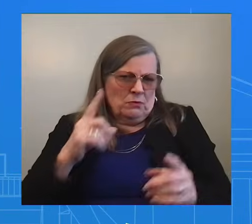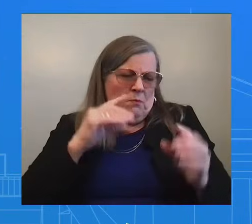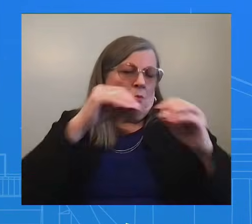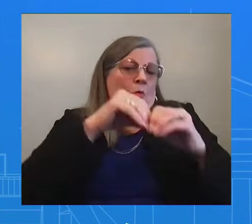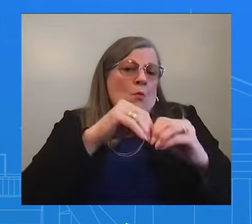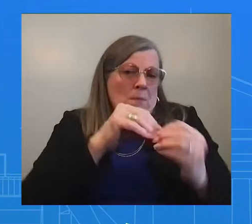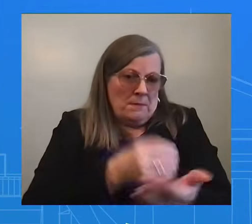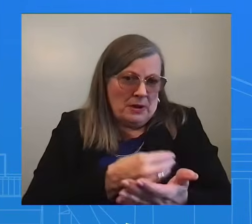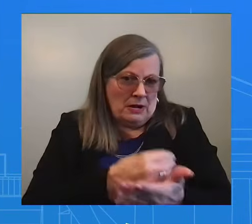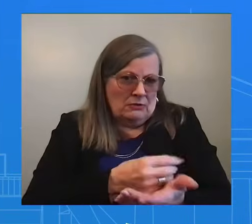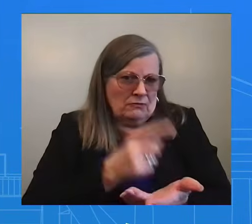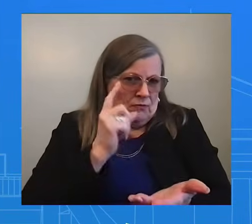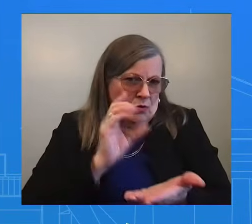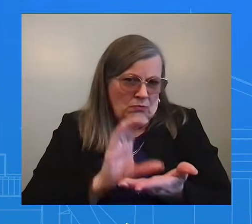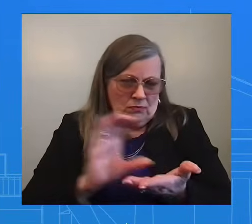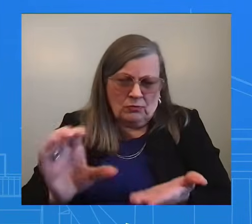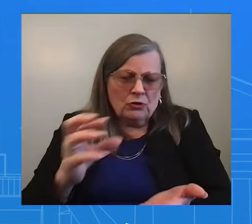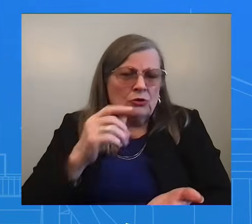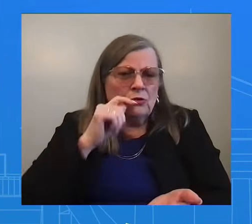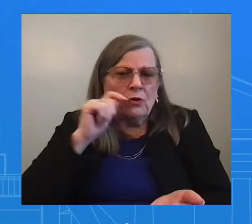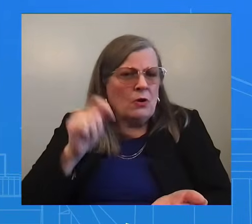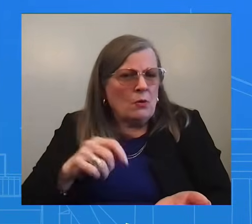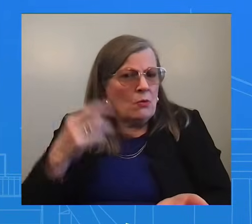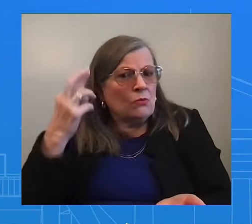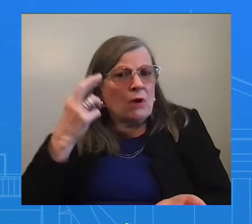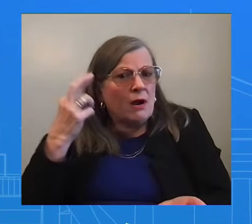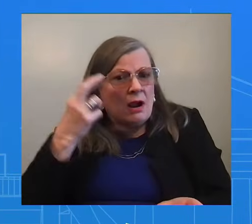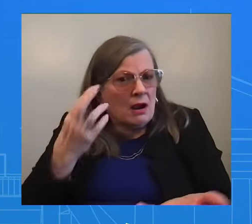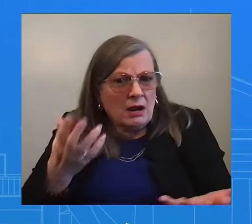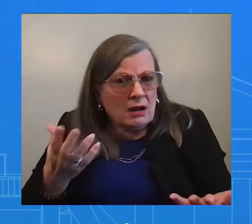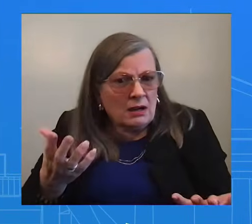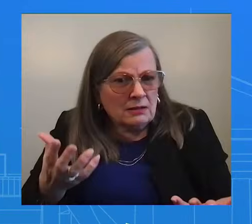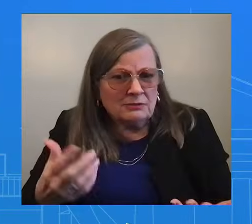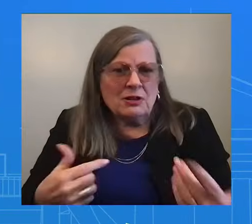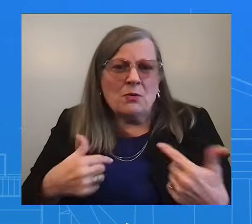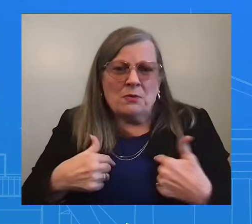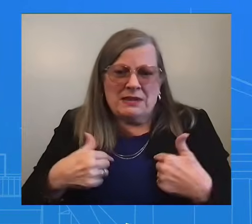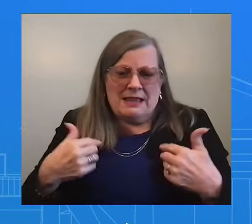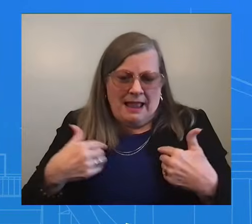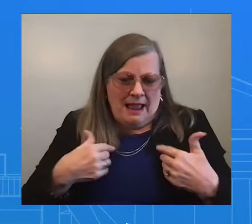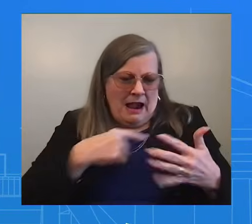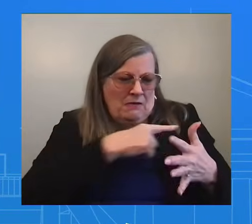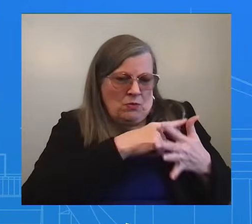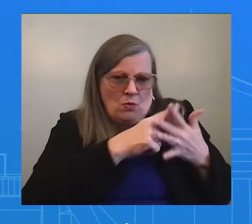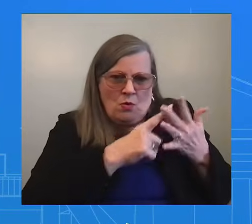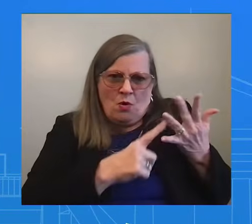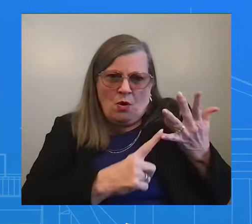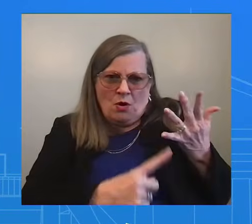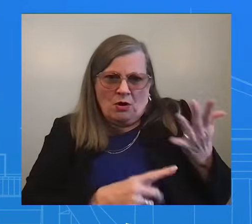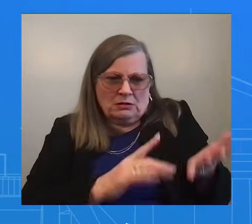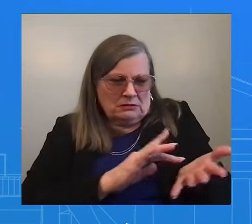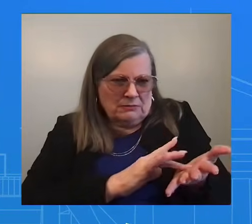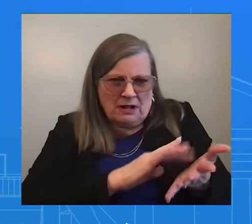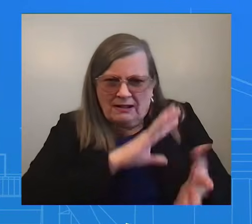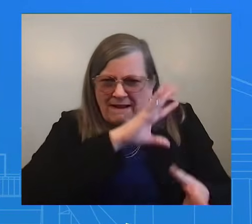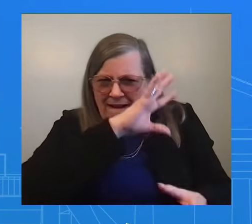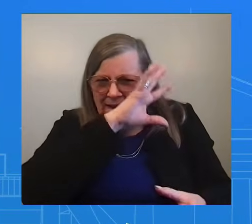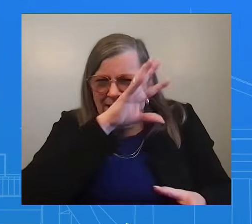because we're running out, right? We are running out of aid to support the brave people of Ukraine. And we have -- what we've been able to do --